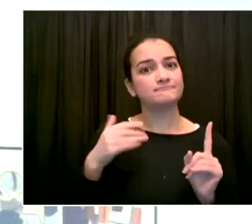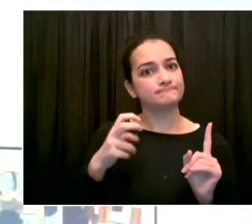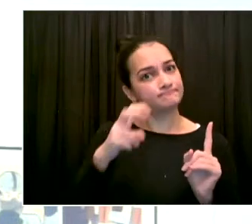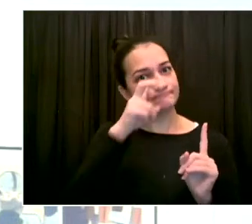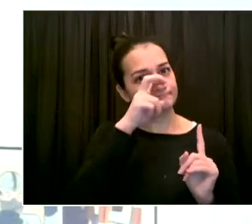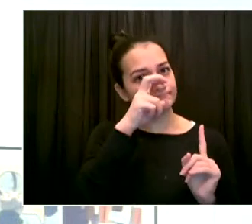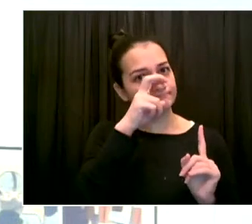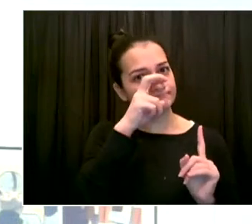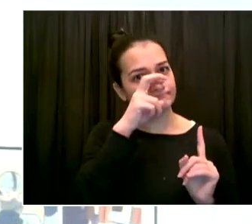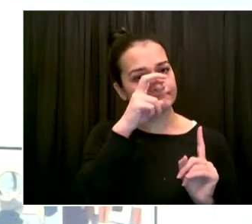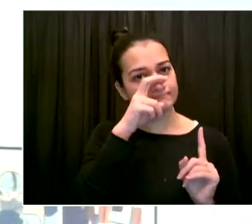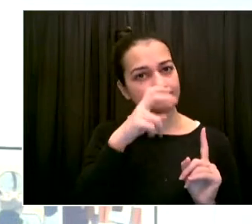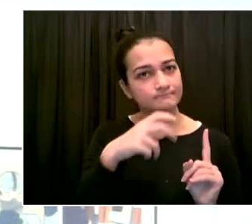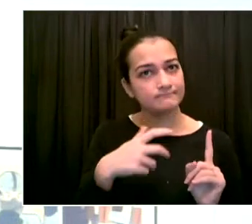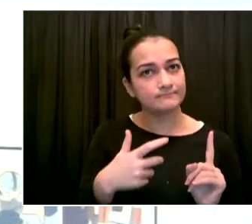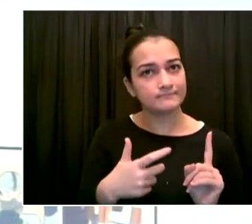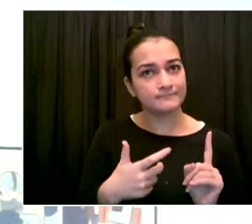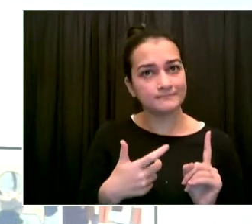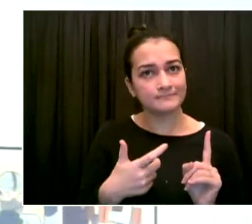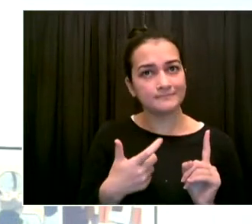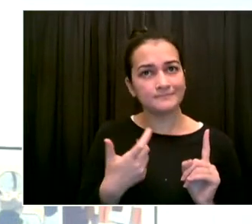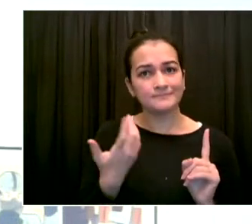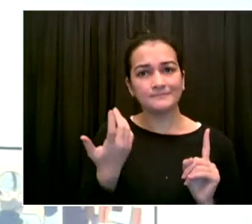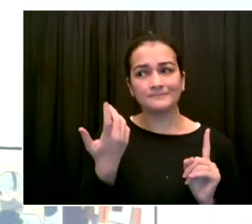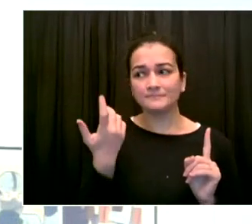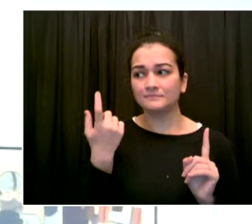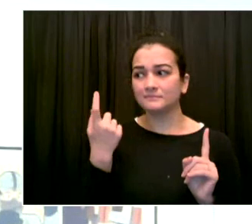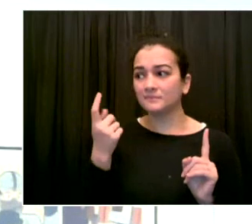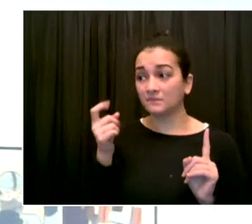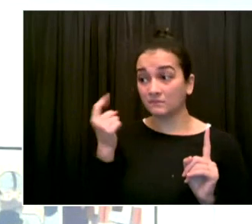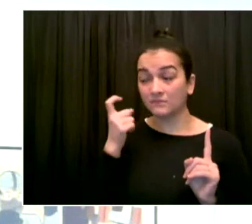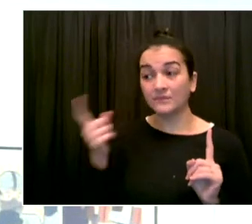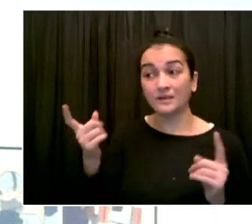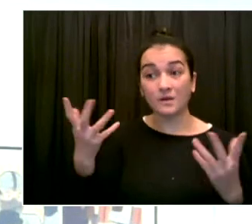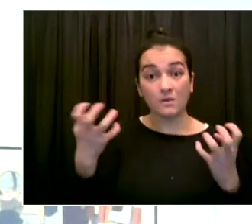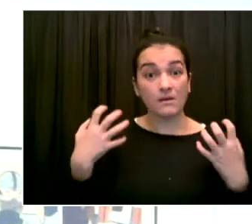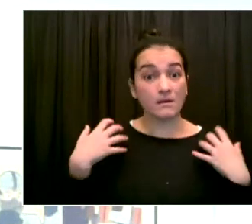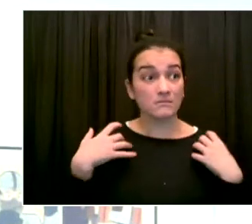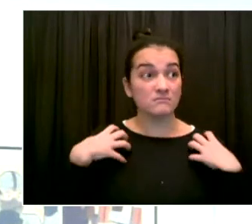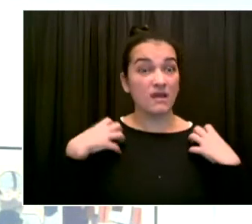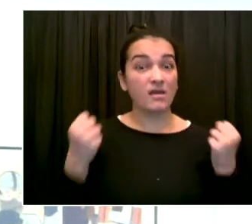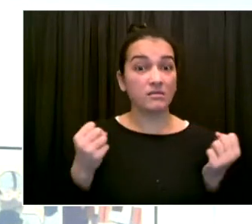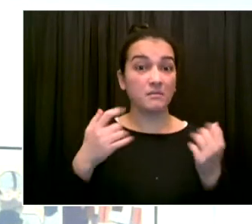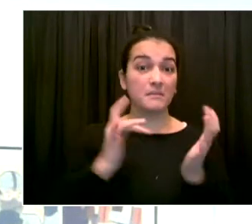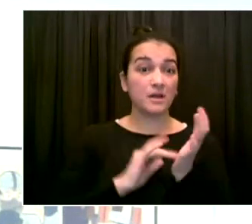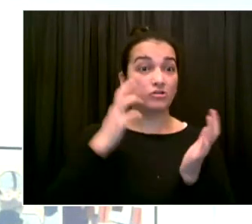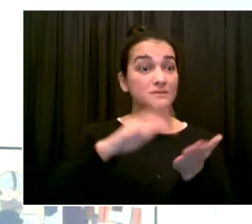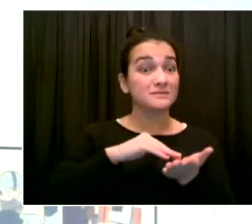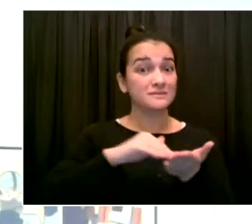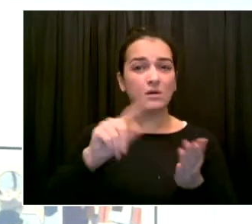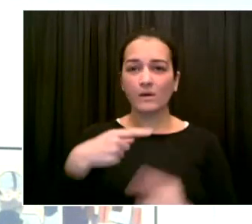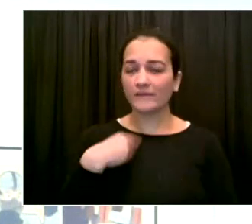VACCINATION THAT ALLOW ONE TO QUALIFY FOR A MEDICAL EXEMPTION.